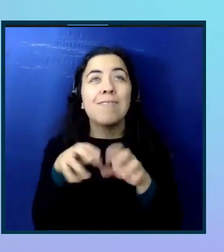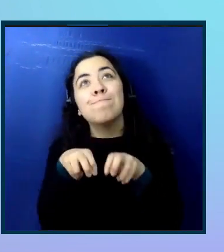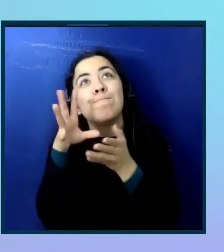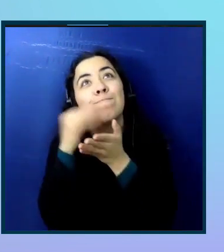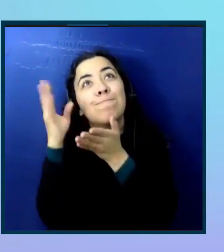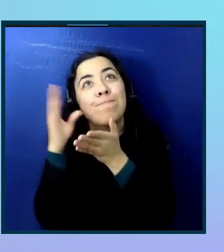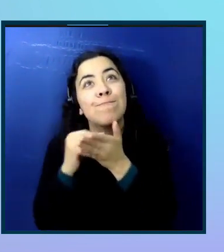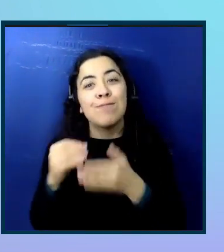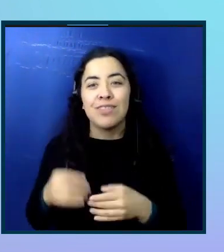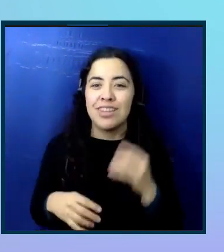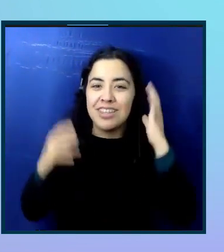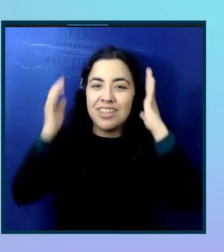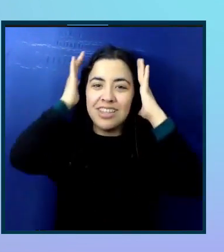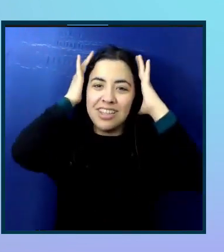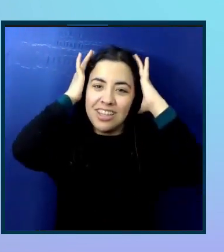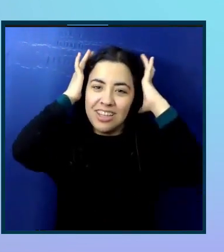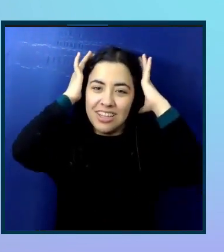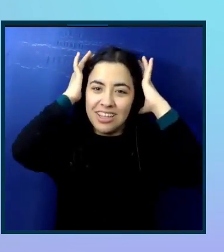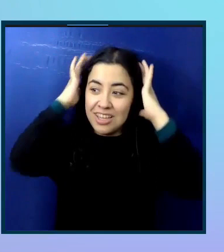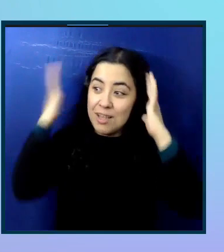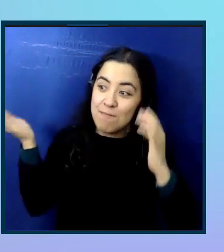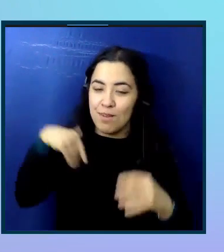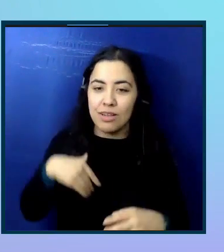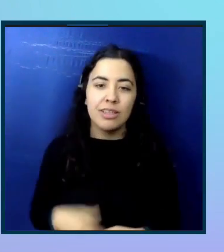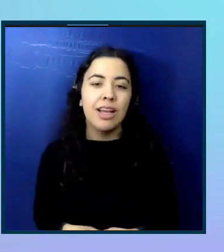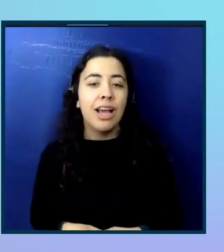Really, really it's more serious than fun-wise. Is there other resources out there